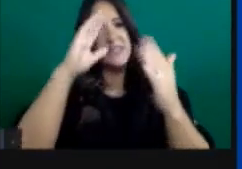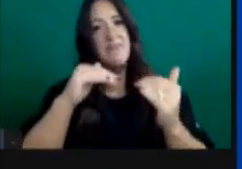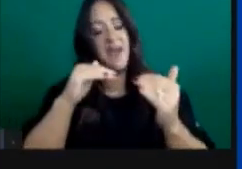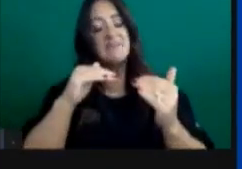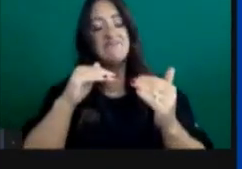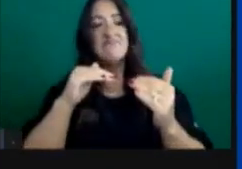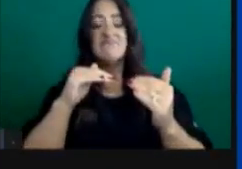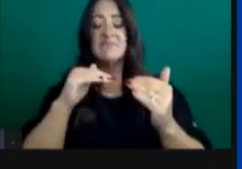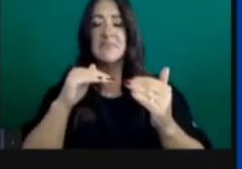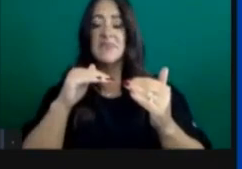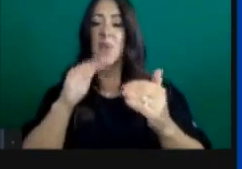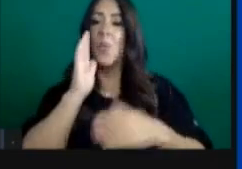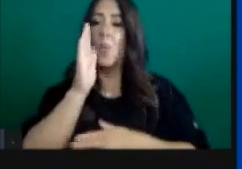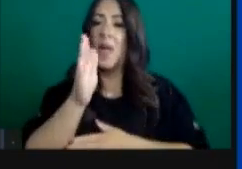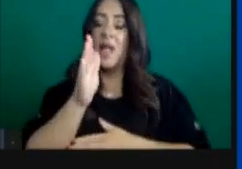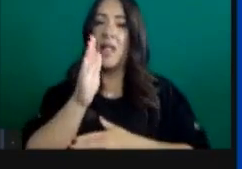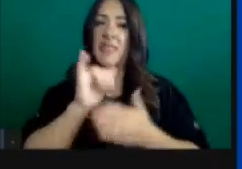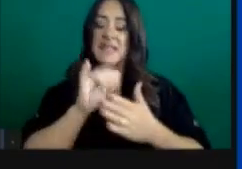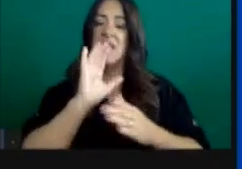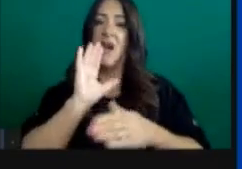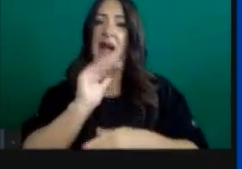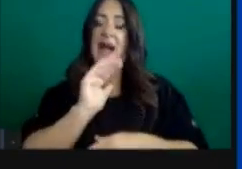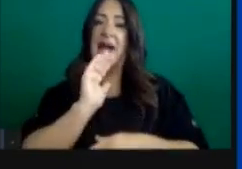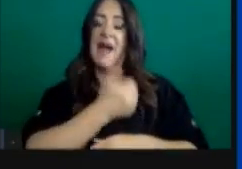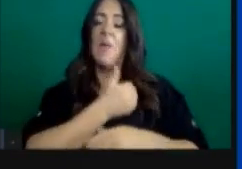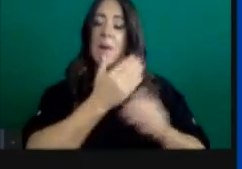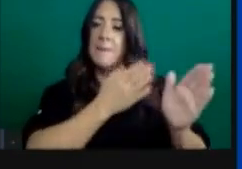LESS IMPACTED FACILITIES TO SUPPORT THE MORE IMPACTED ONES.